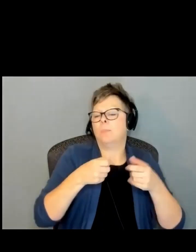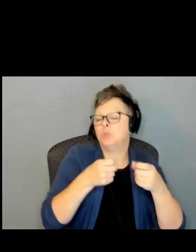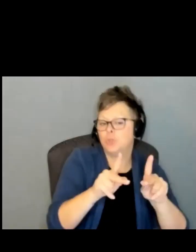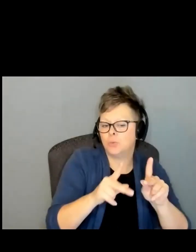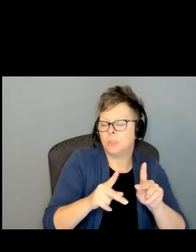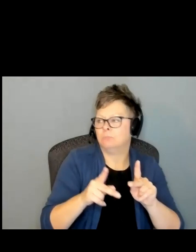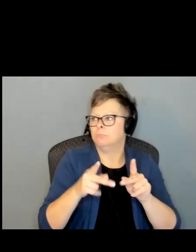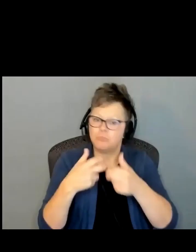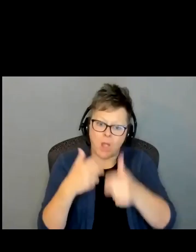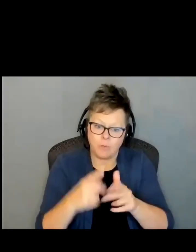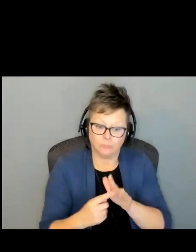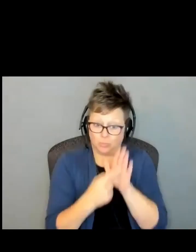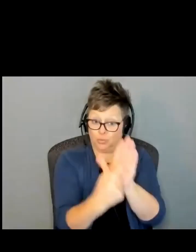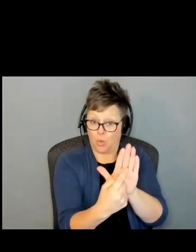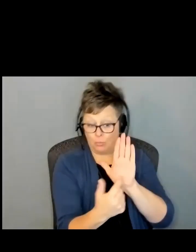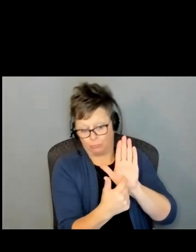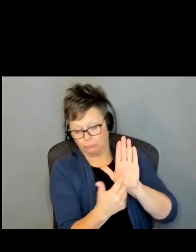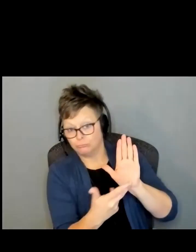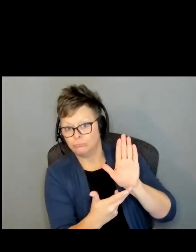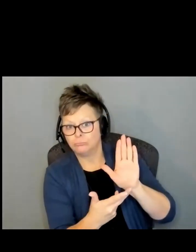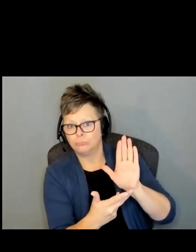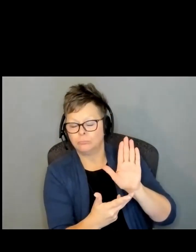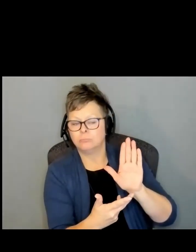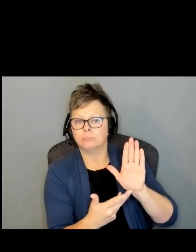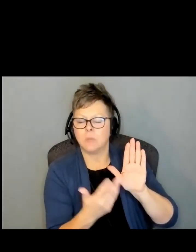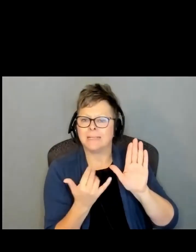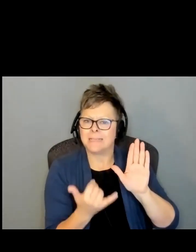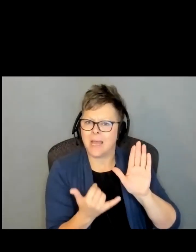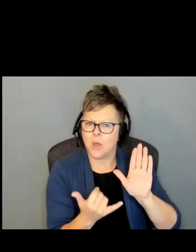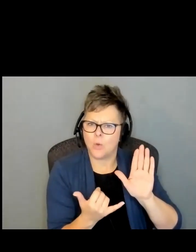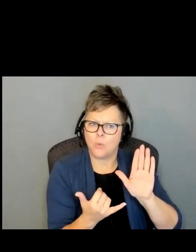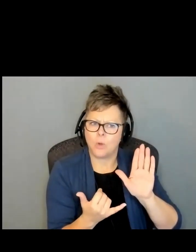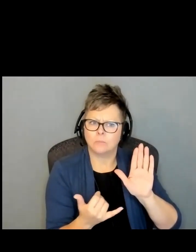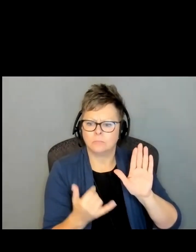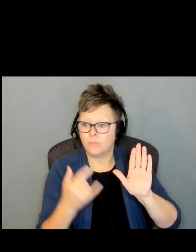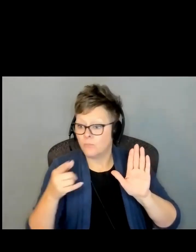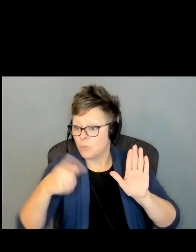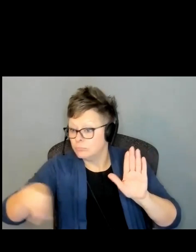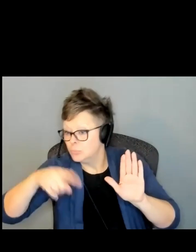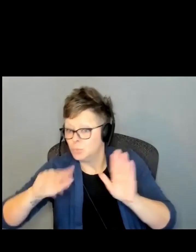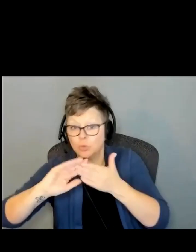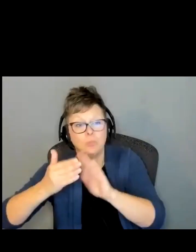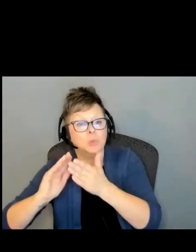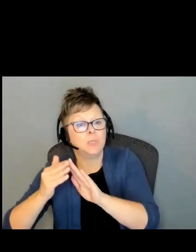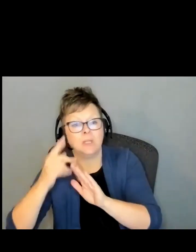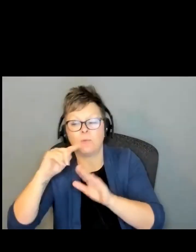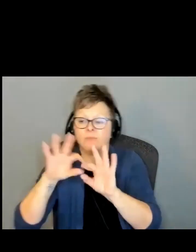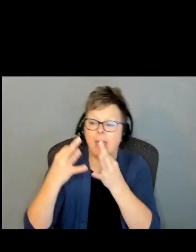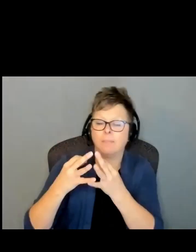And also, what’s in it for the participants, for the community, for the family, for the